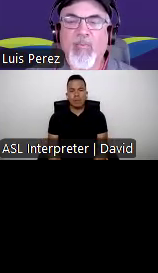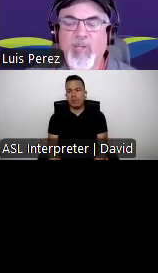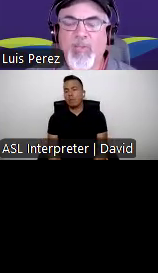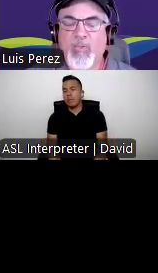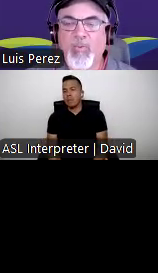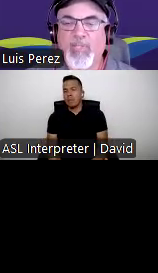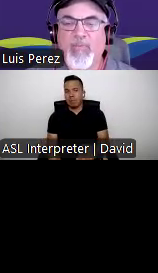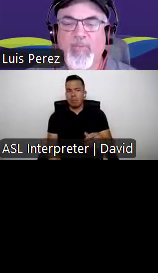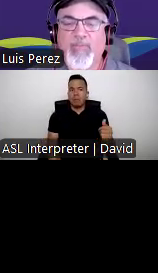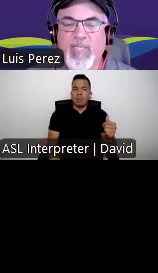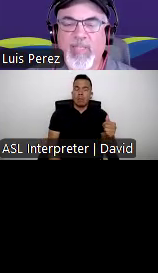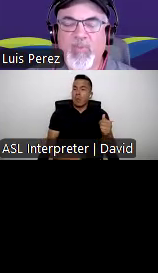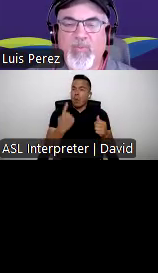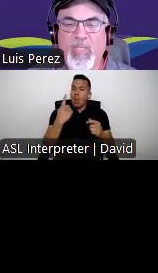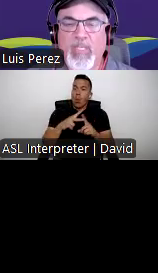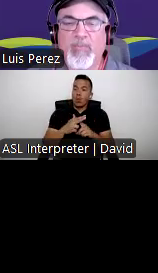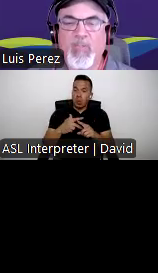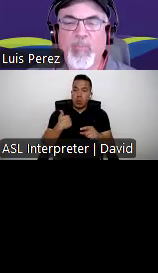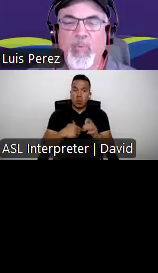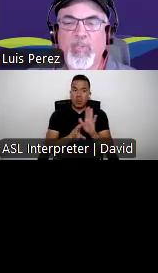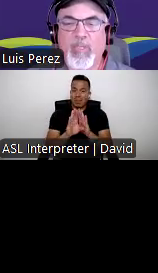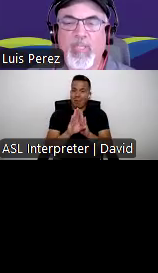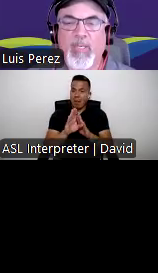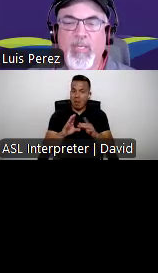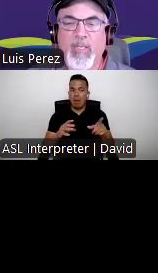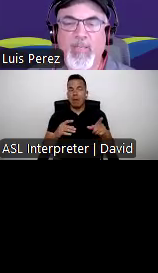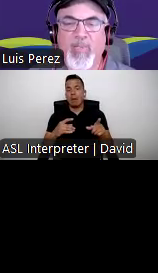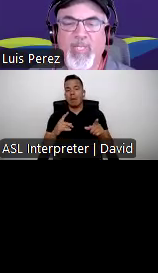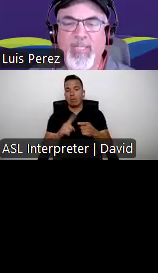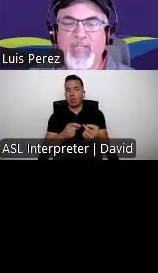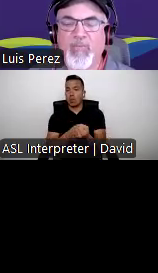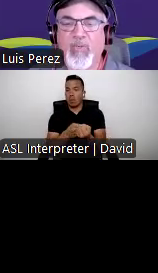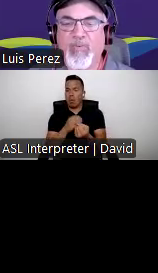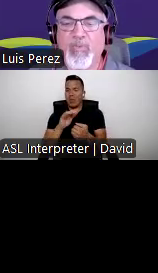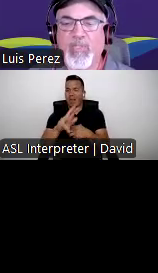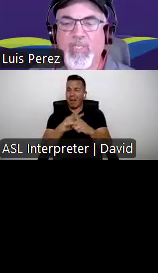one of the tools that we've developed to really support the implementation of universal design